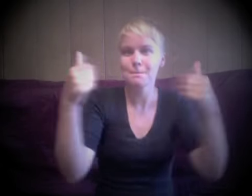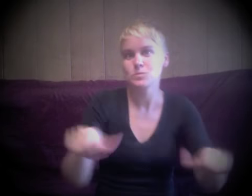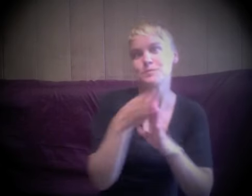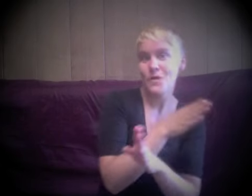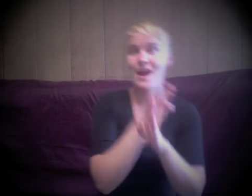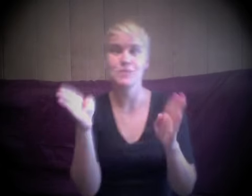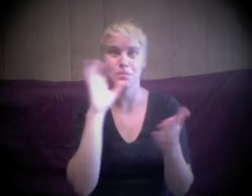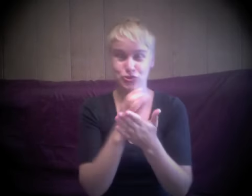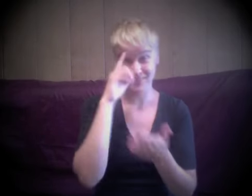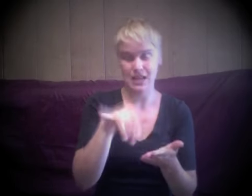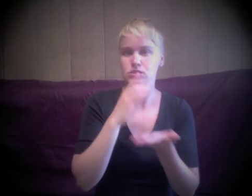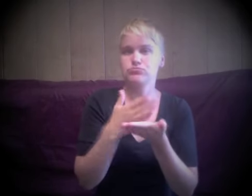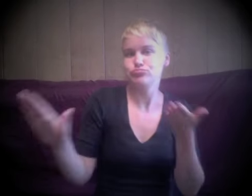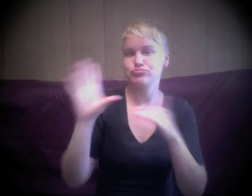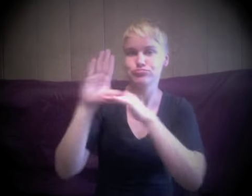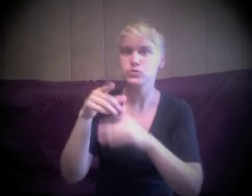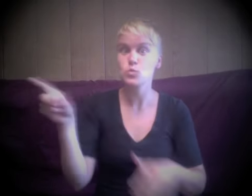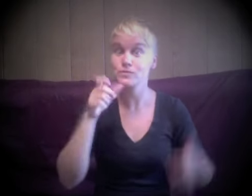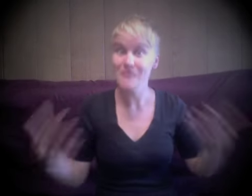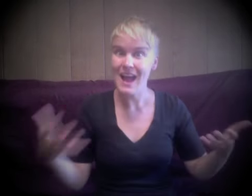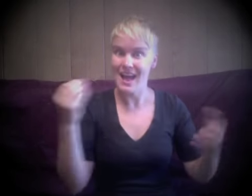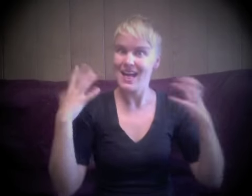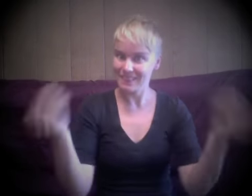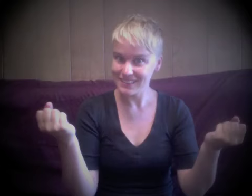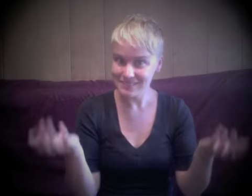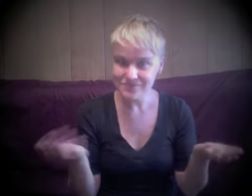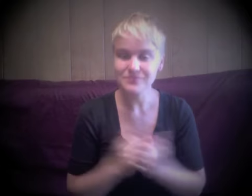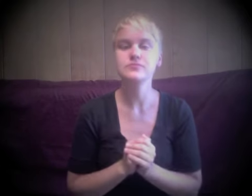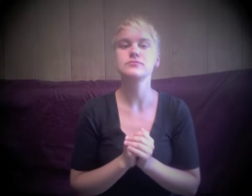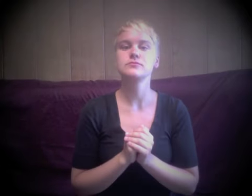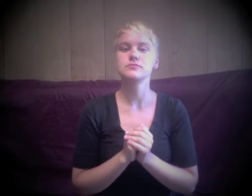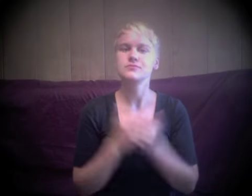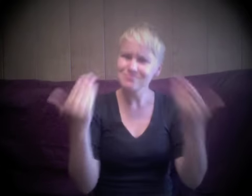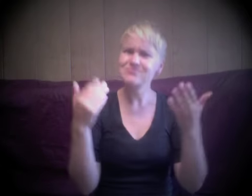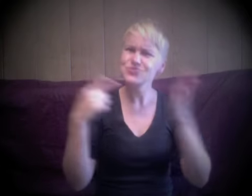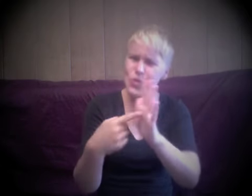simply stop showing us the before/after pictures because they marginalize fat and healthy people.